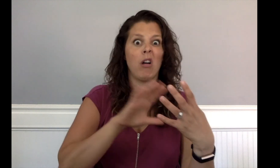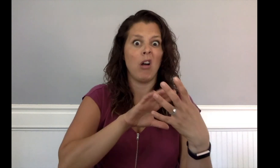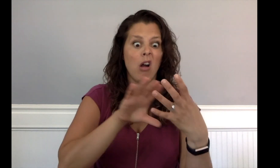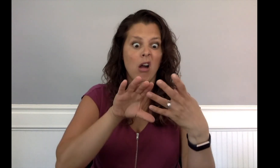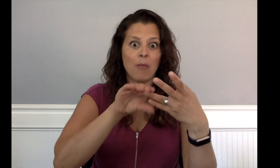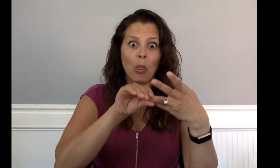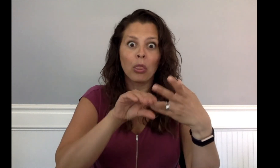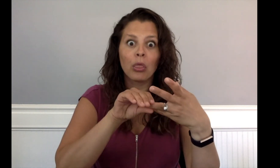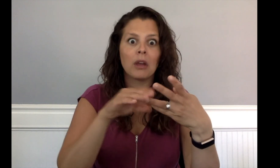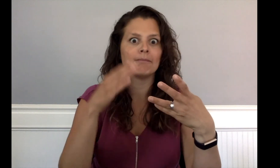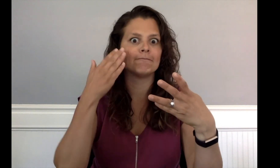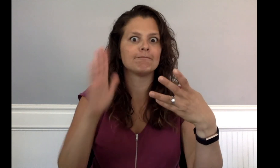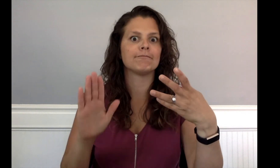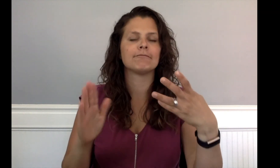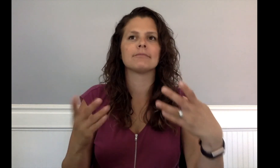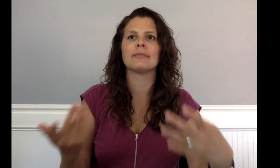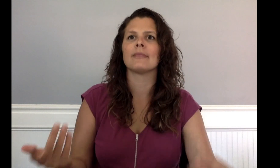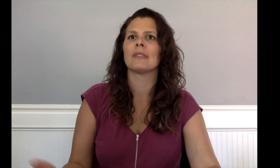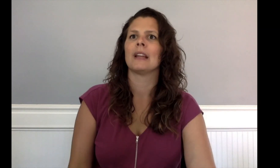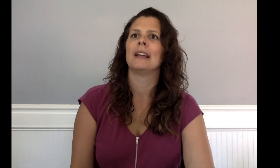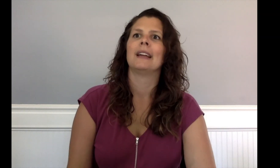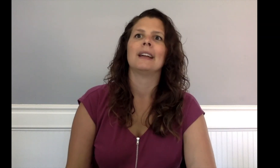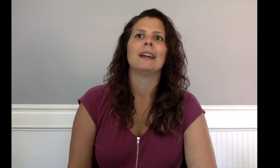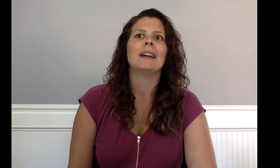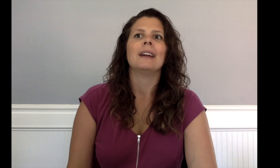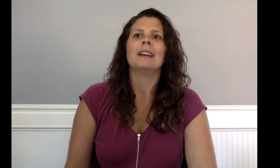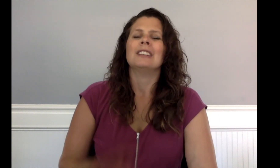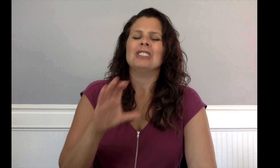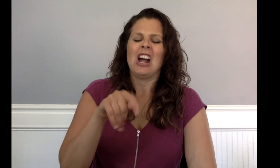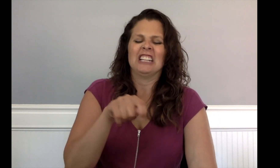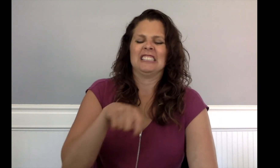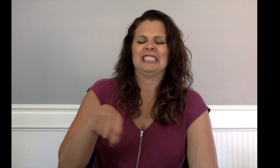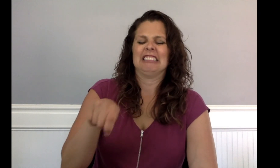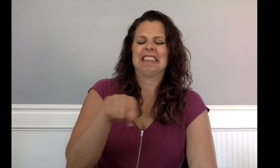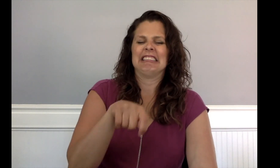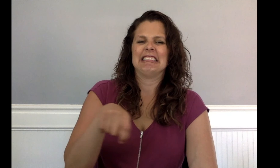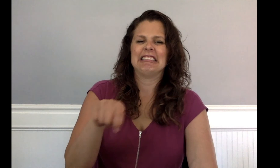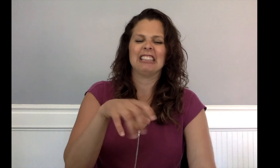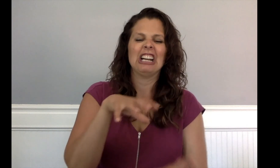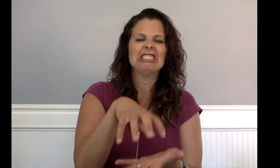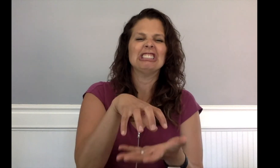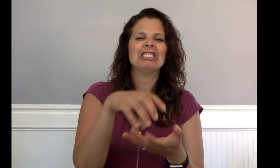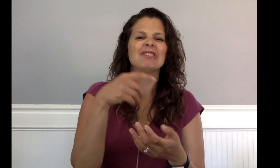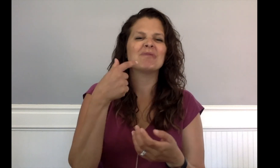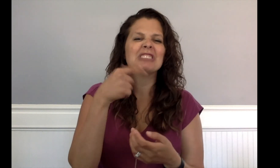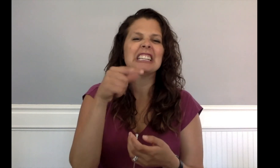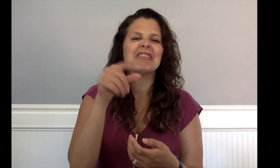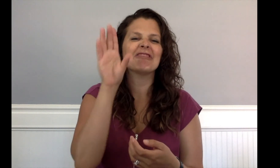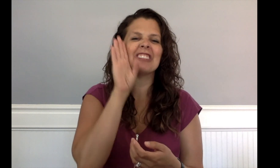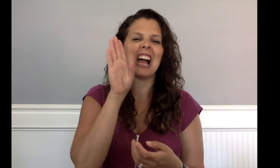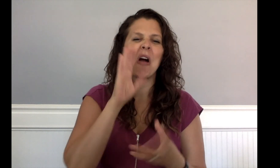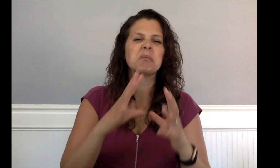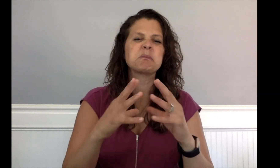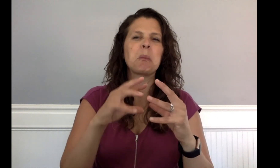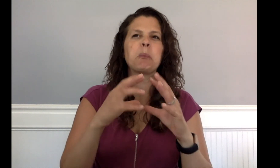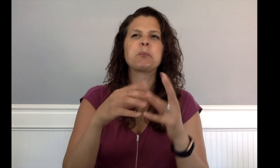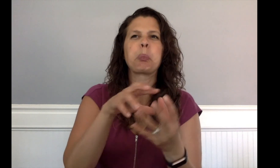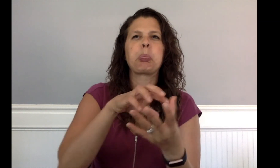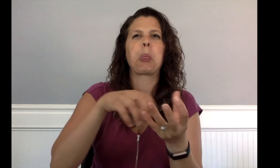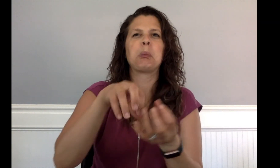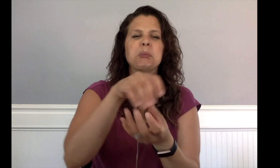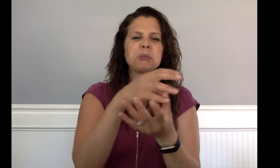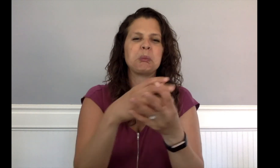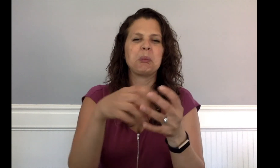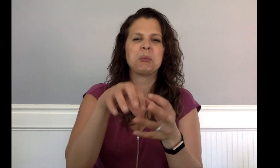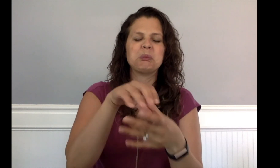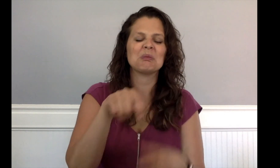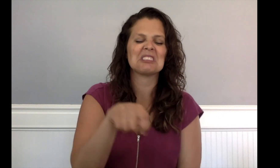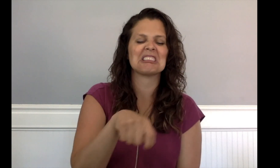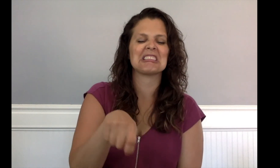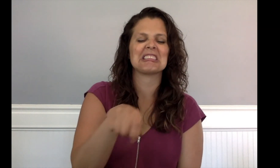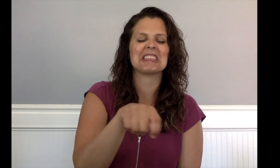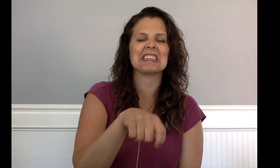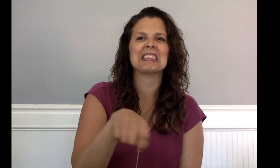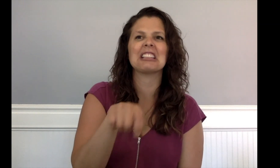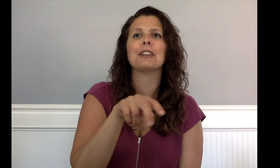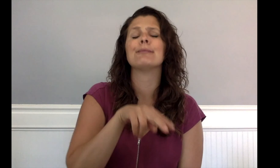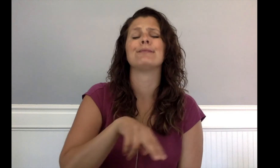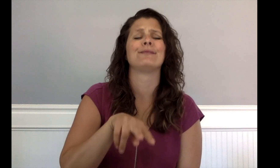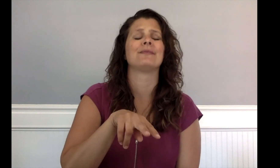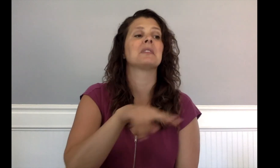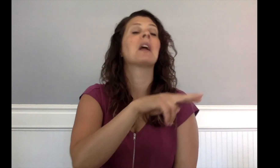Or both? Charlie swirled the mush into brown-green circles